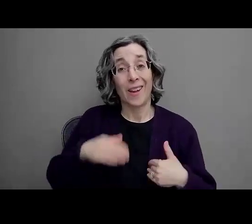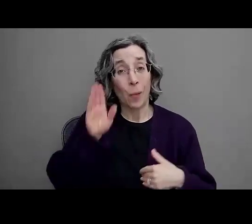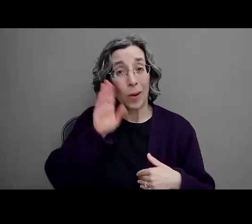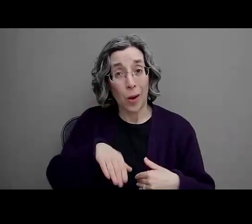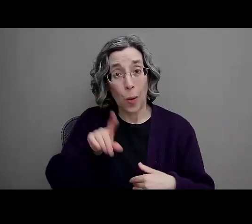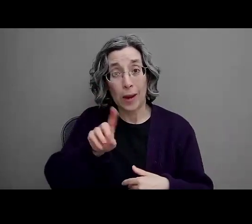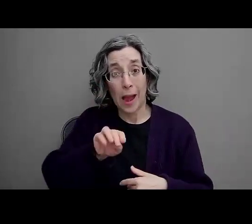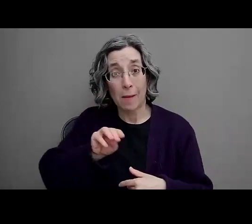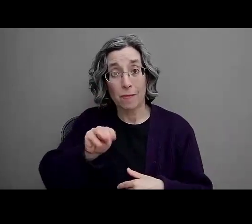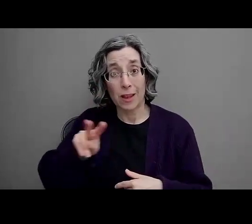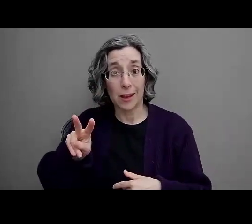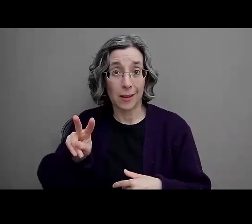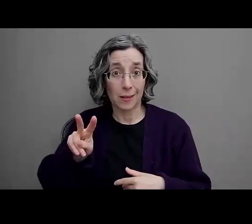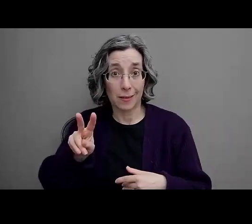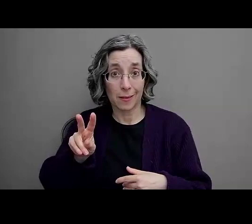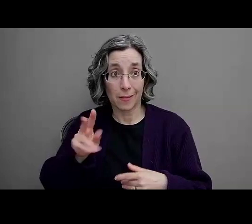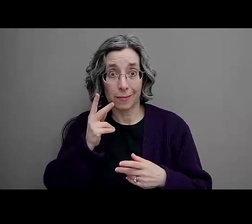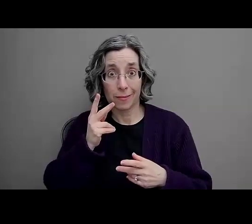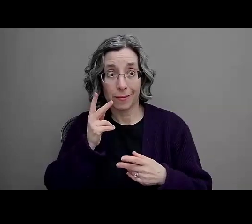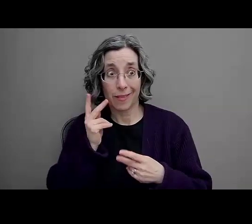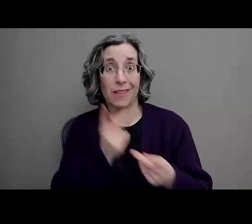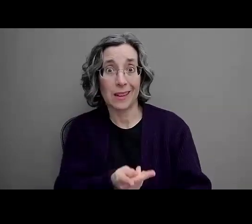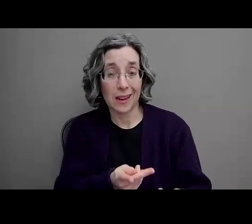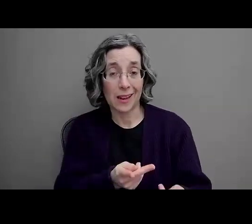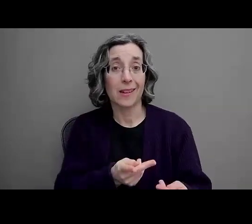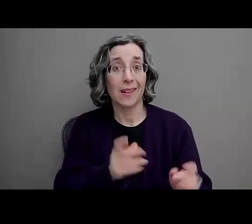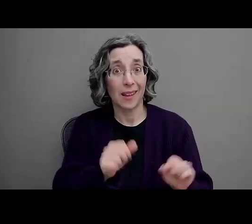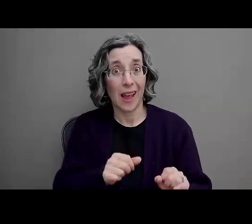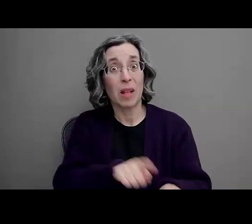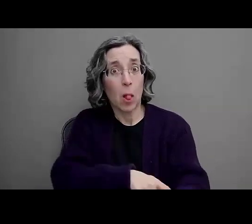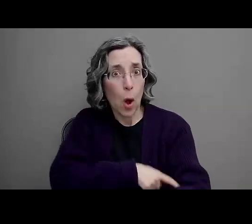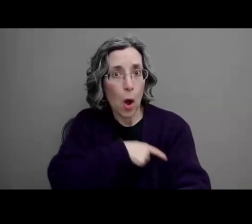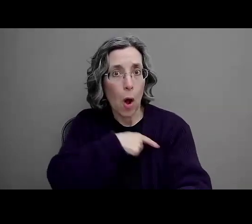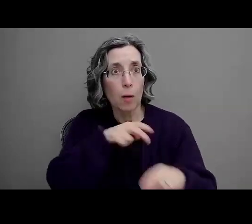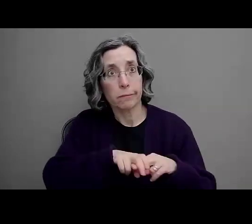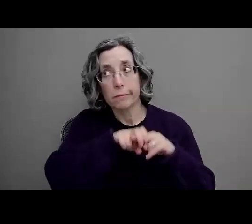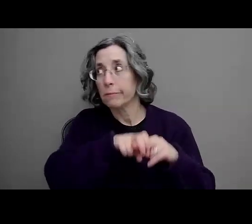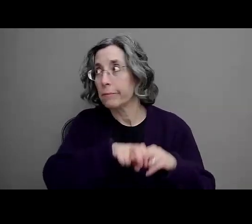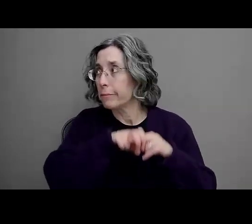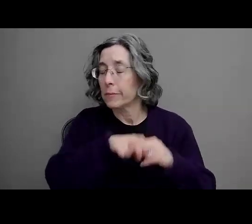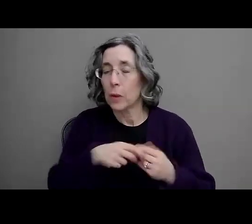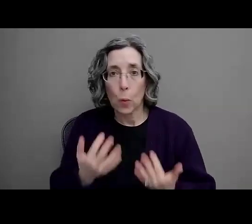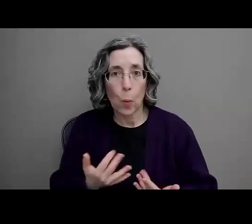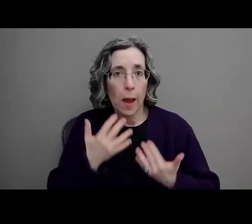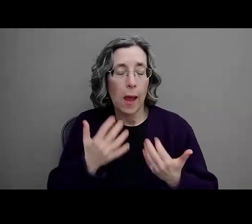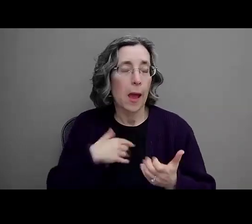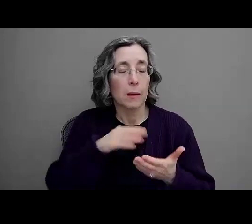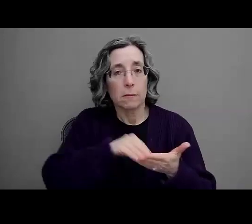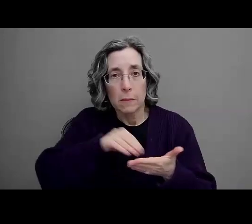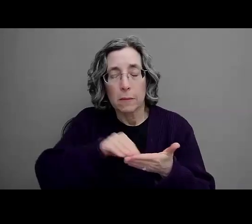We know that a visit to the DMV can sometimes be visits visits that take quite a long